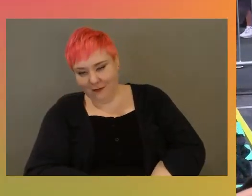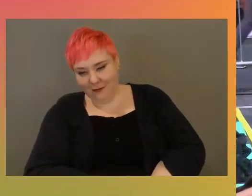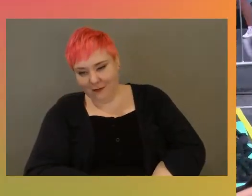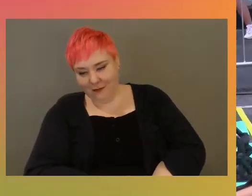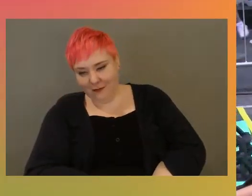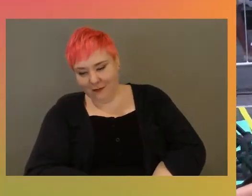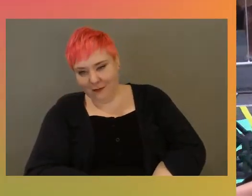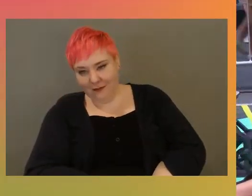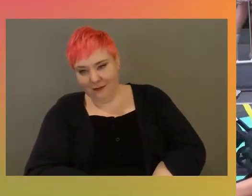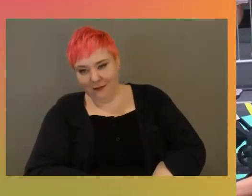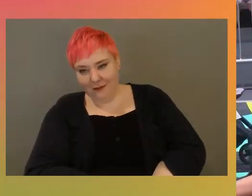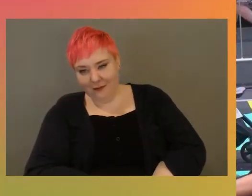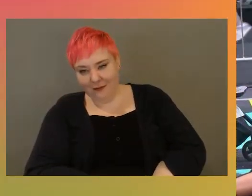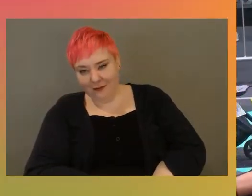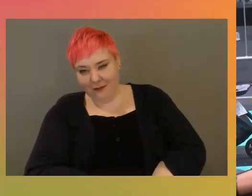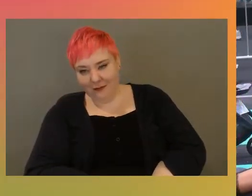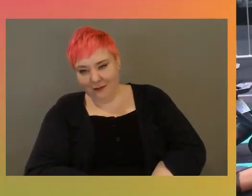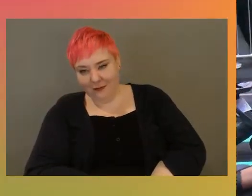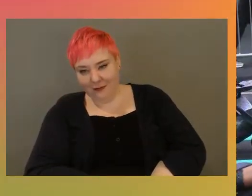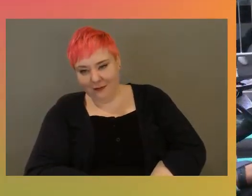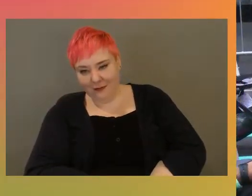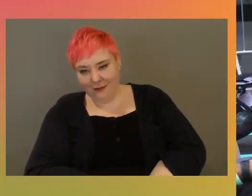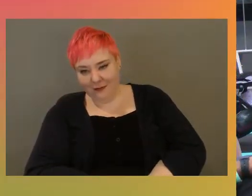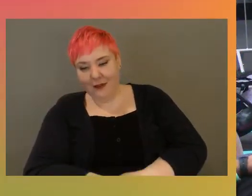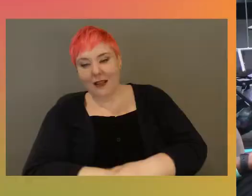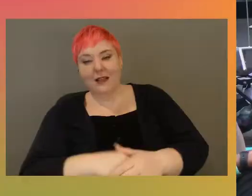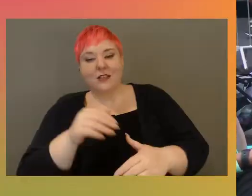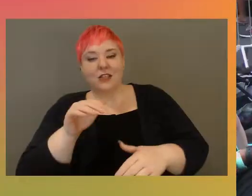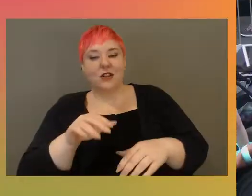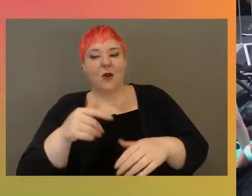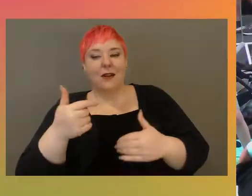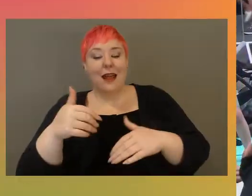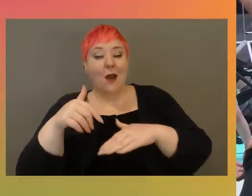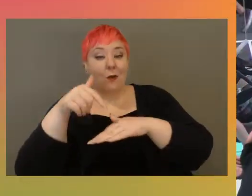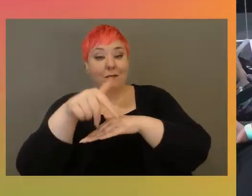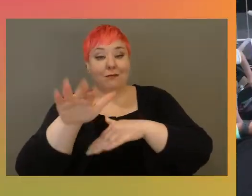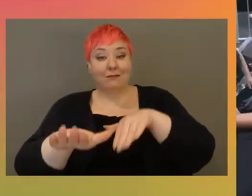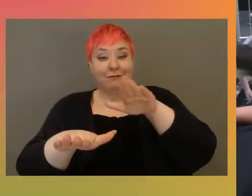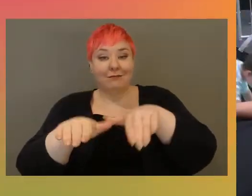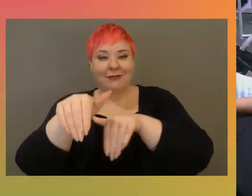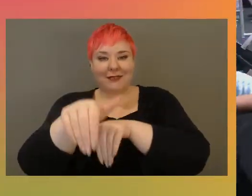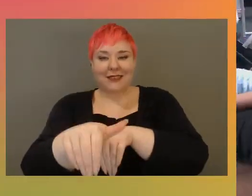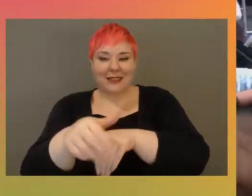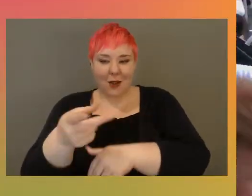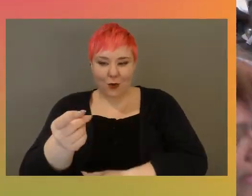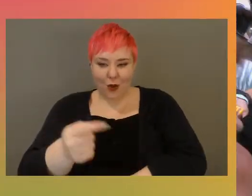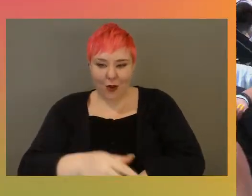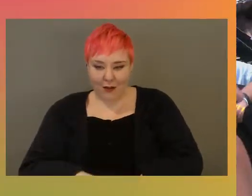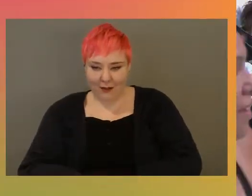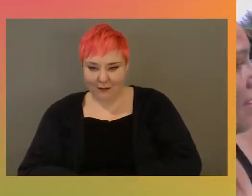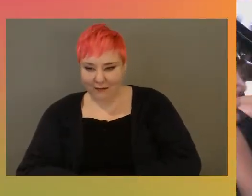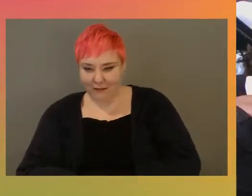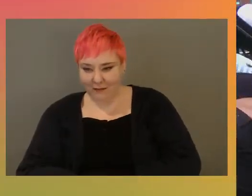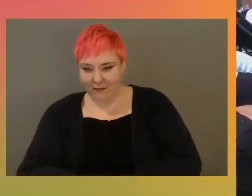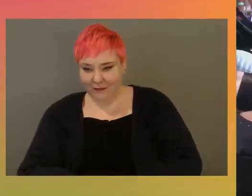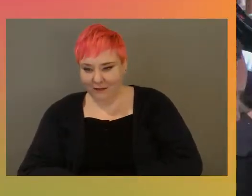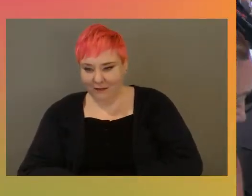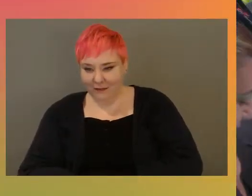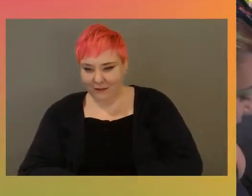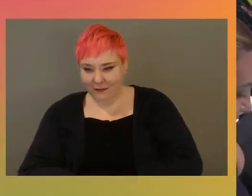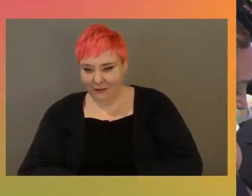AND BREATHING OUT.